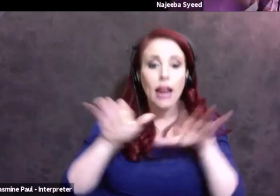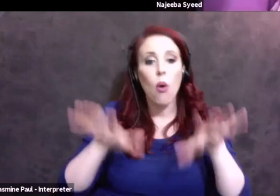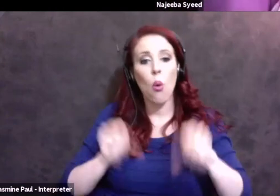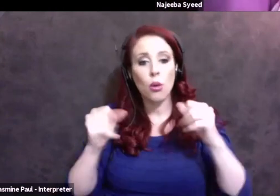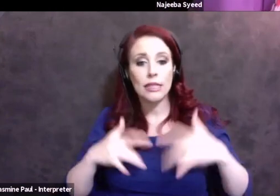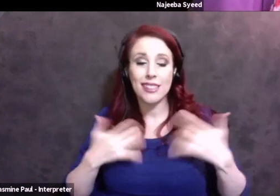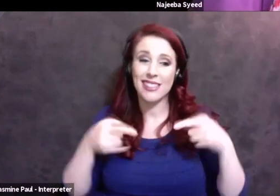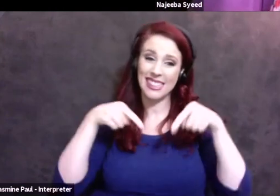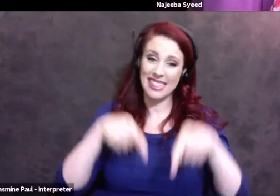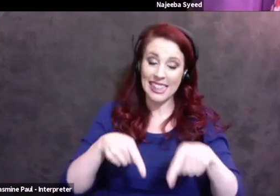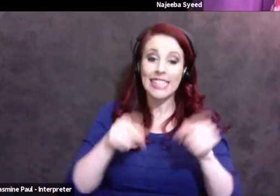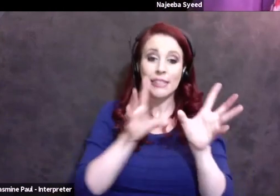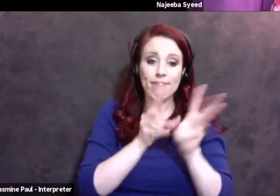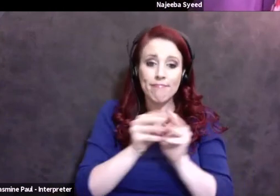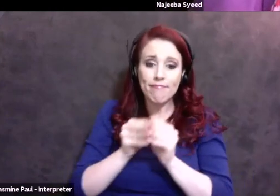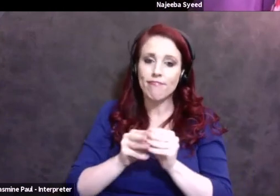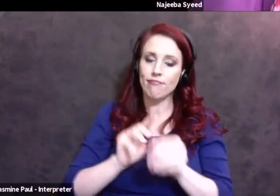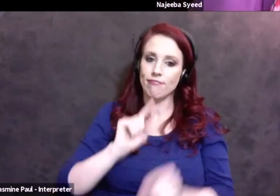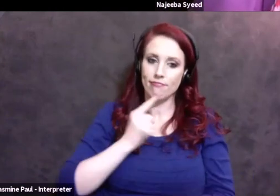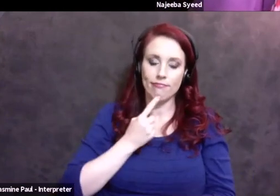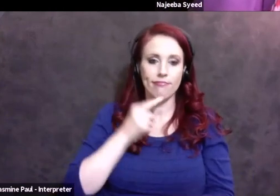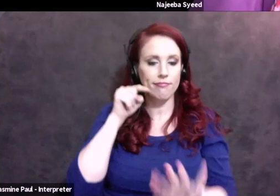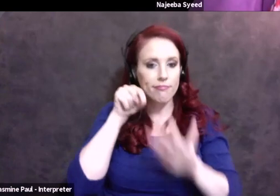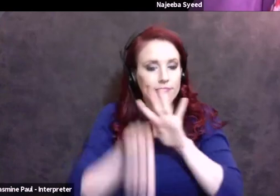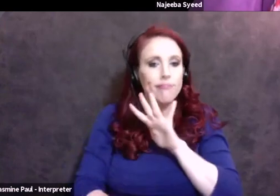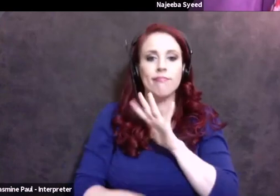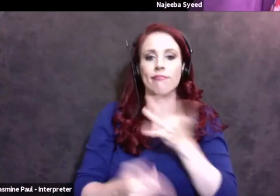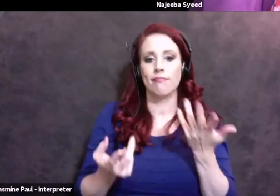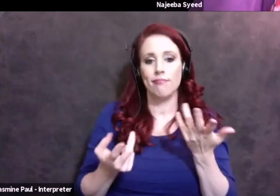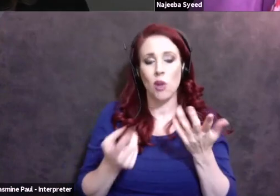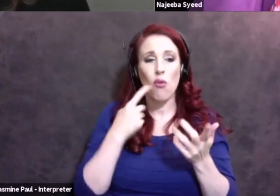We build empathy for underrepresented and historically marginalized people and provide